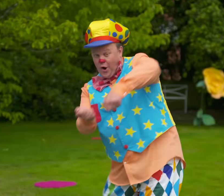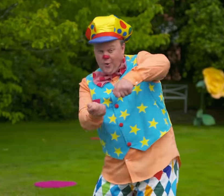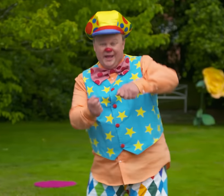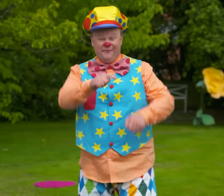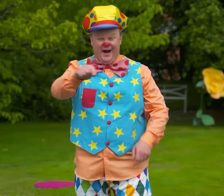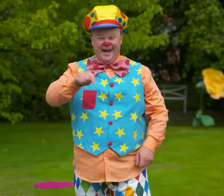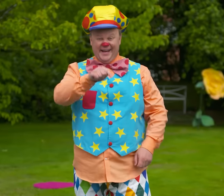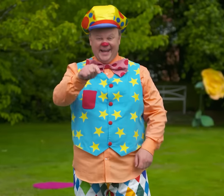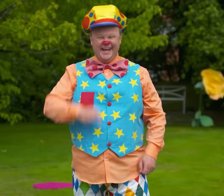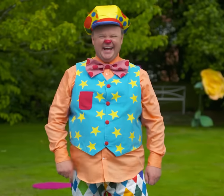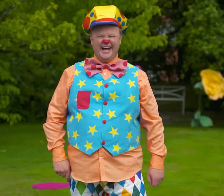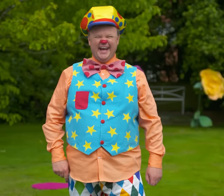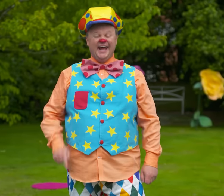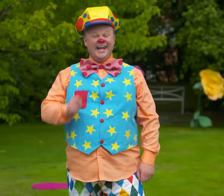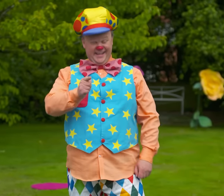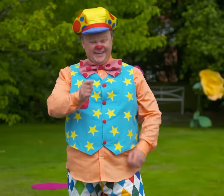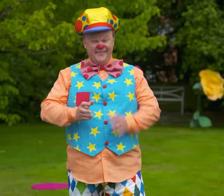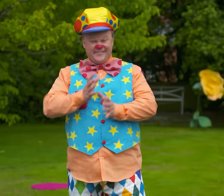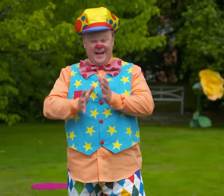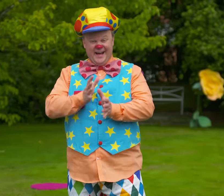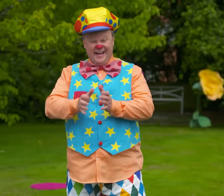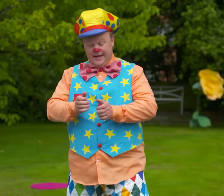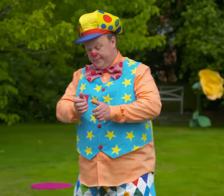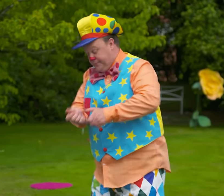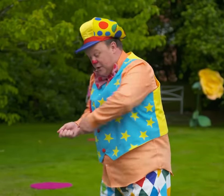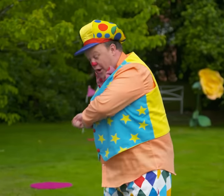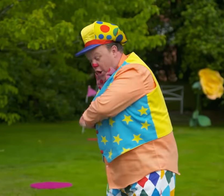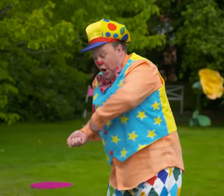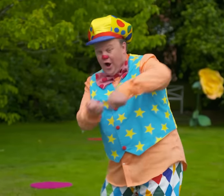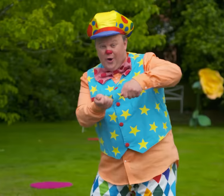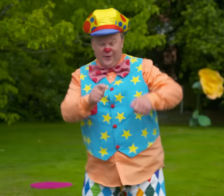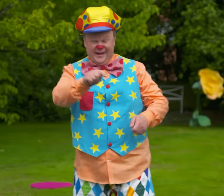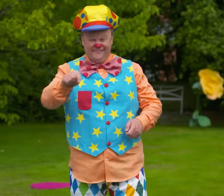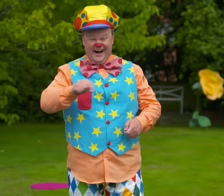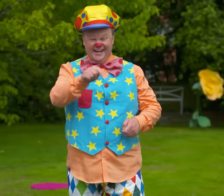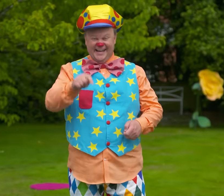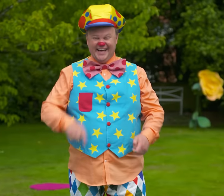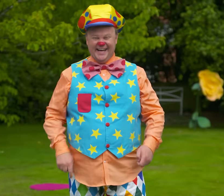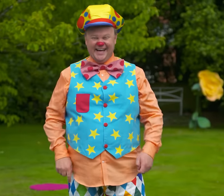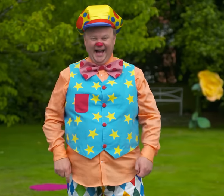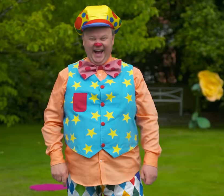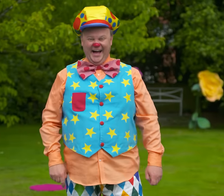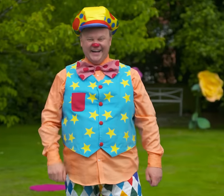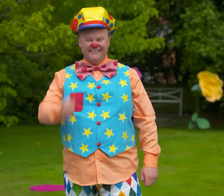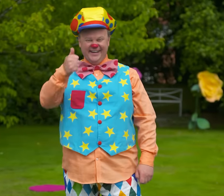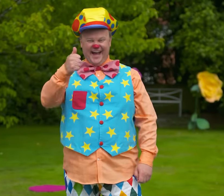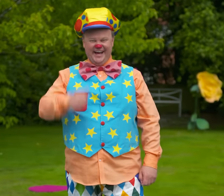hole in one you sign hole in one well done